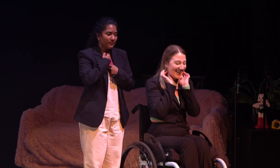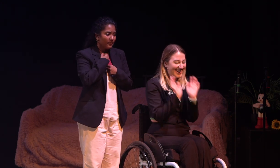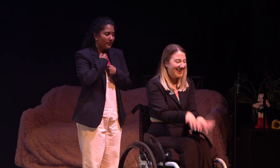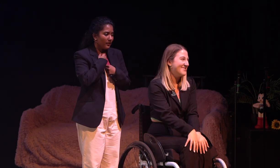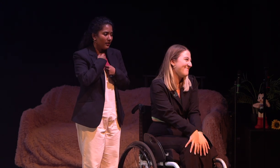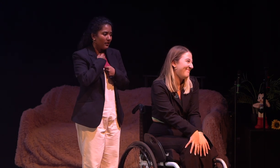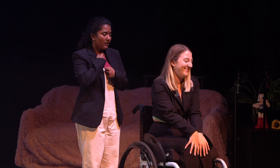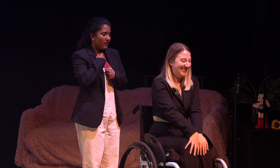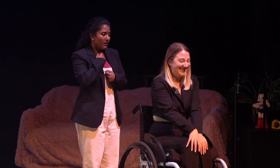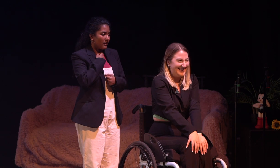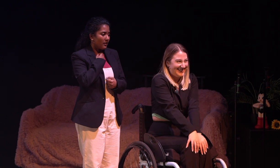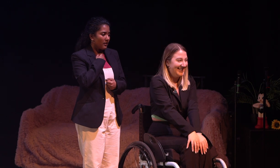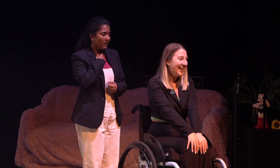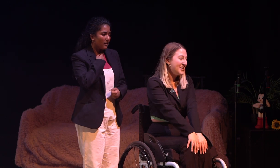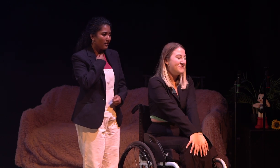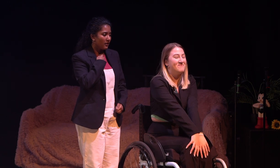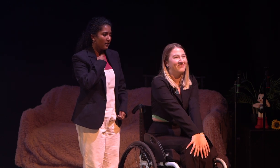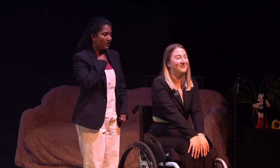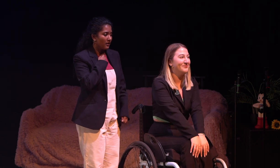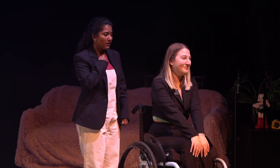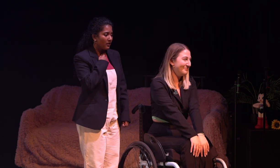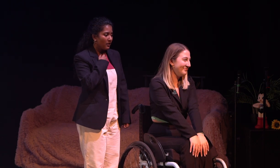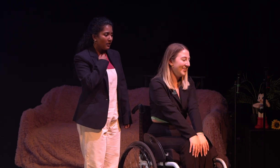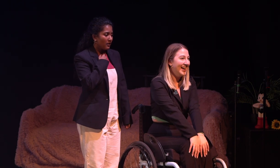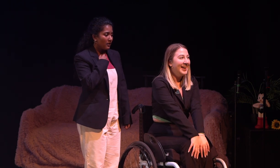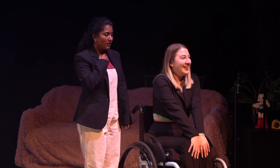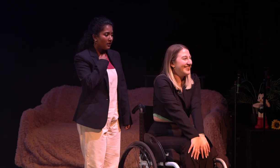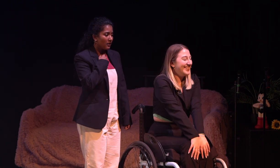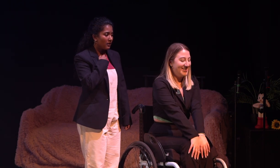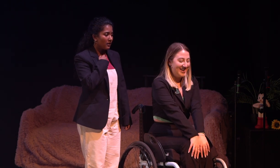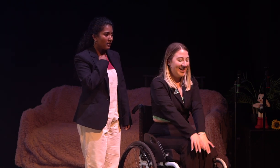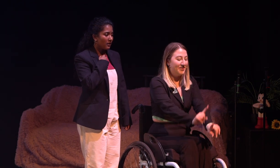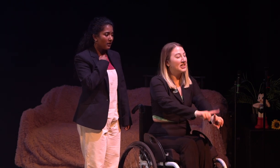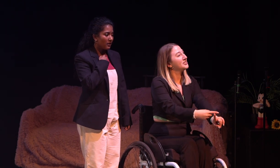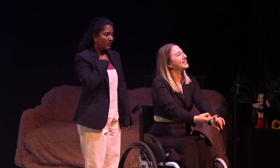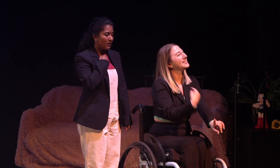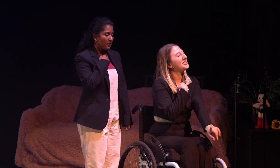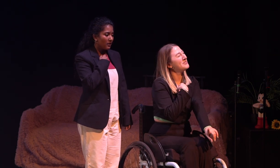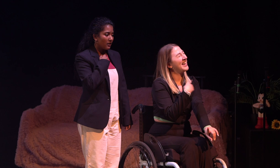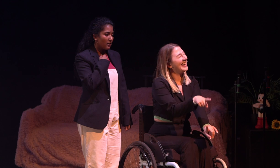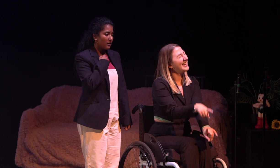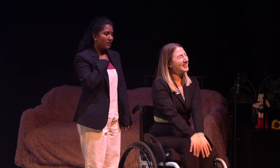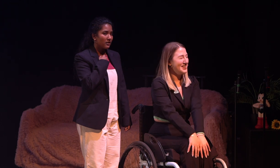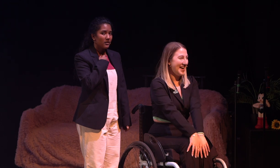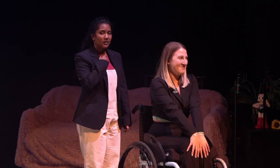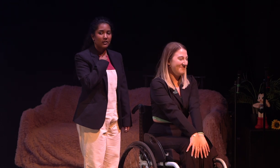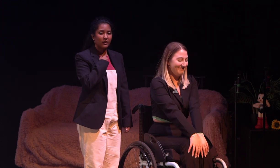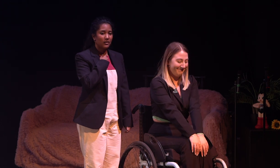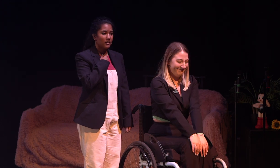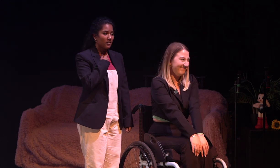If you could just excuse me.